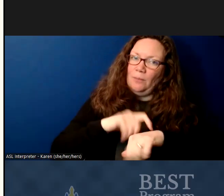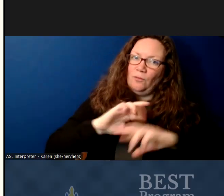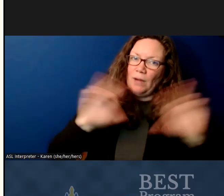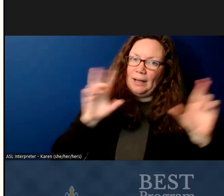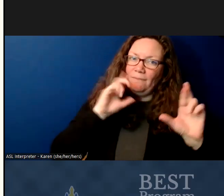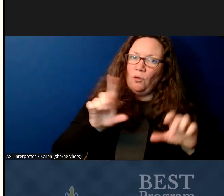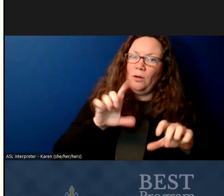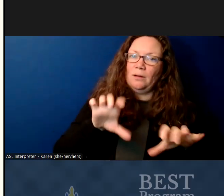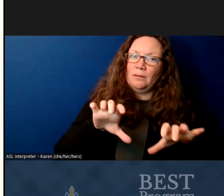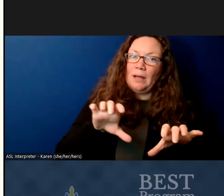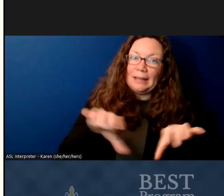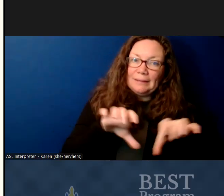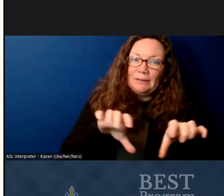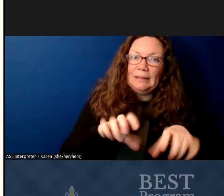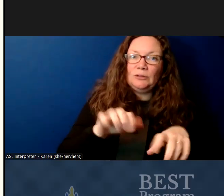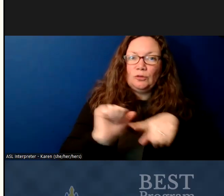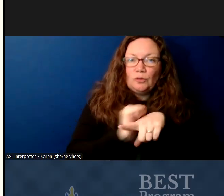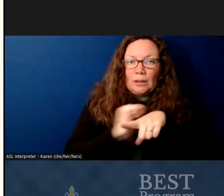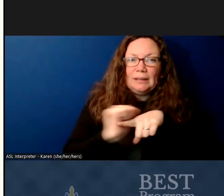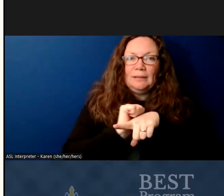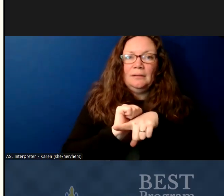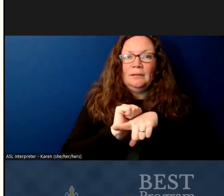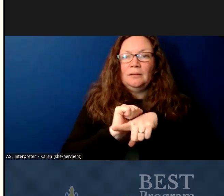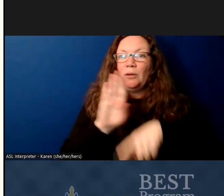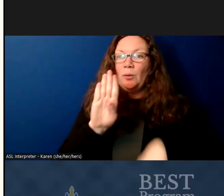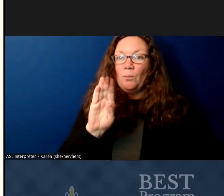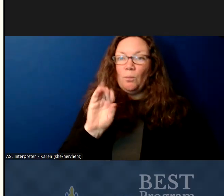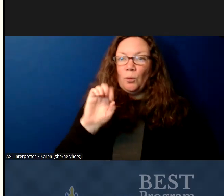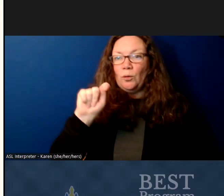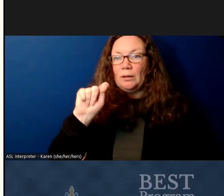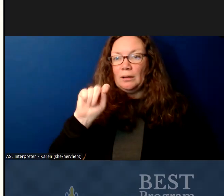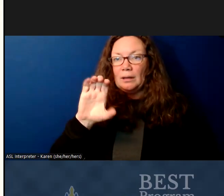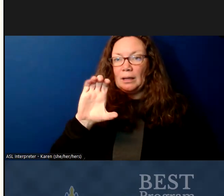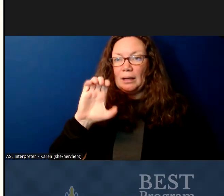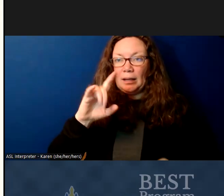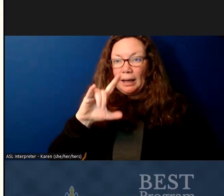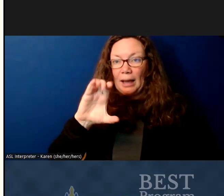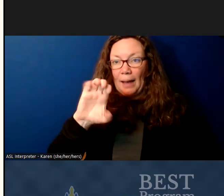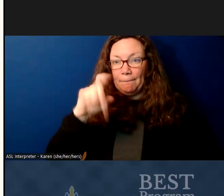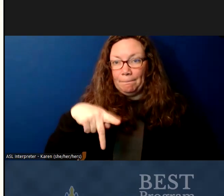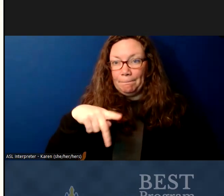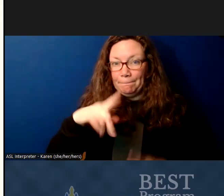some of the resources that are currently available is the Mosaic Resource Library on the TTR internet.